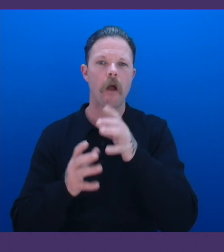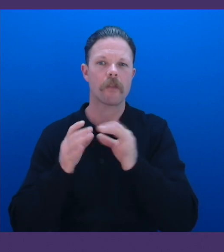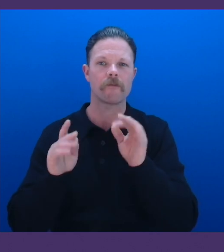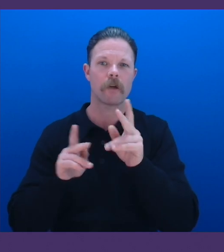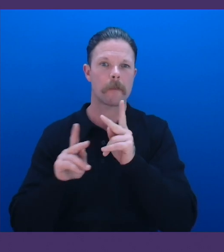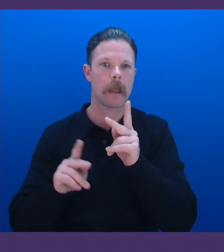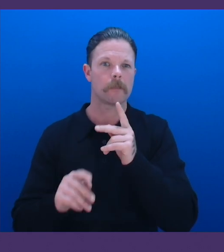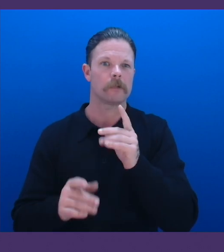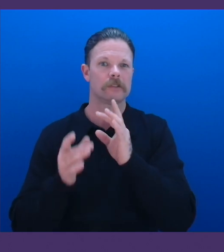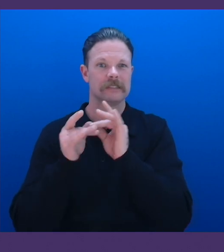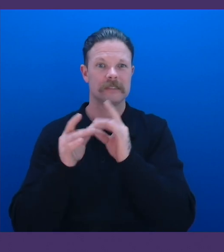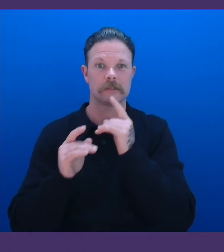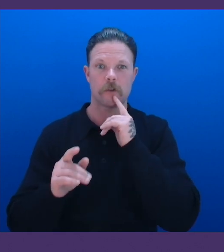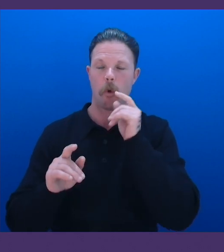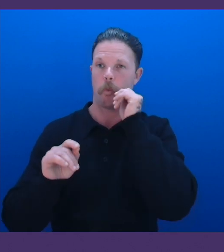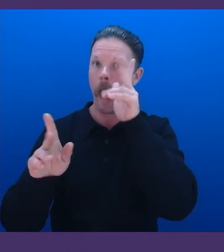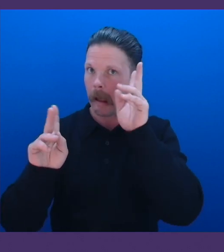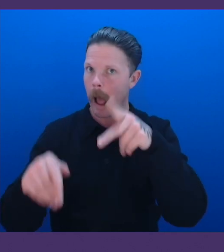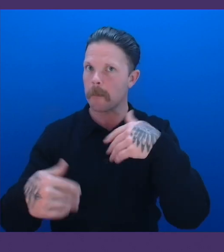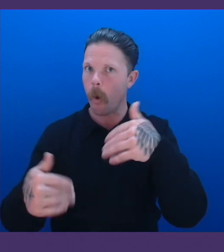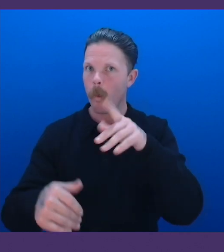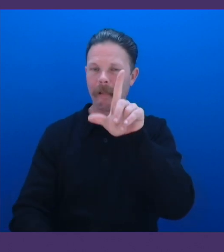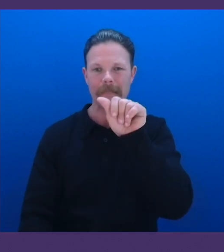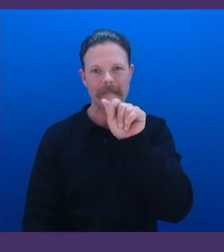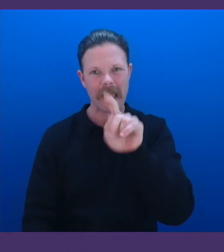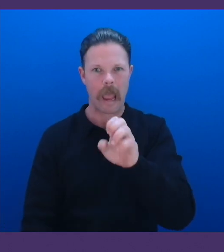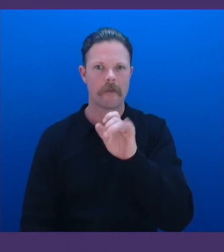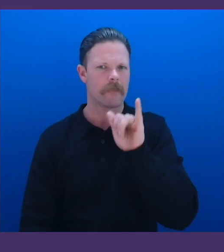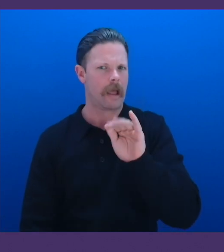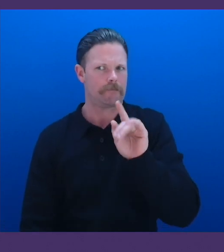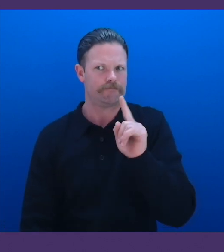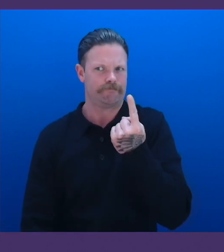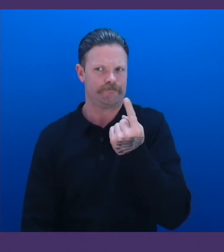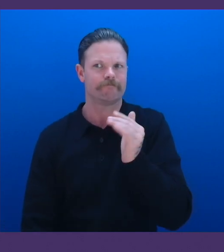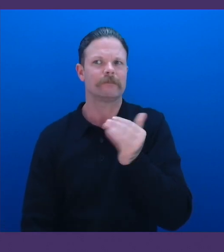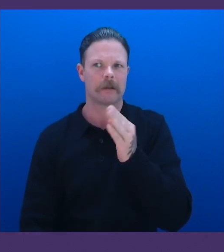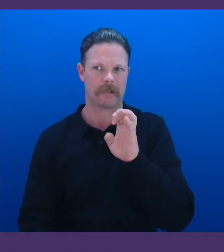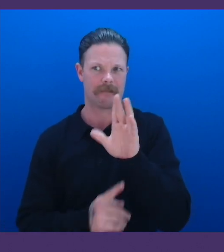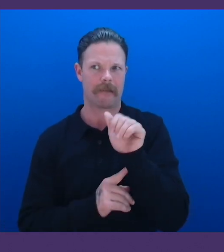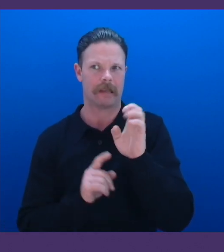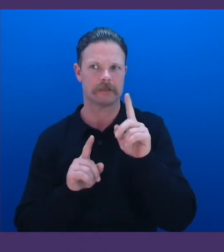but that has always been the case. I think the bigger companies usually know